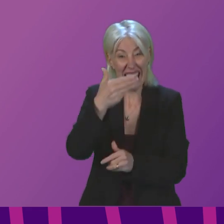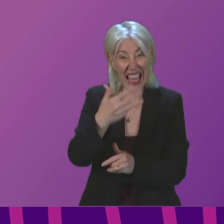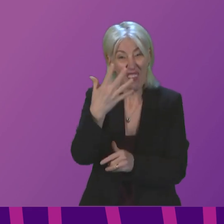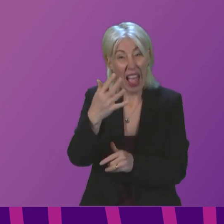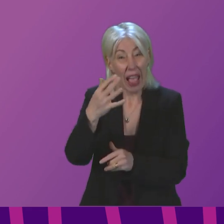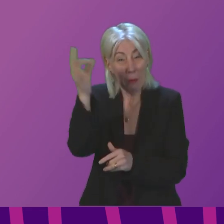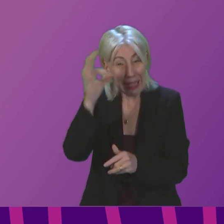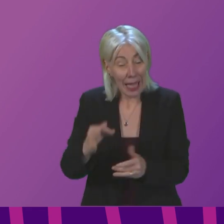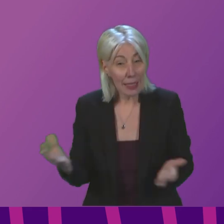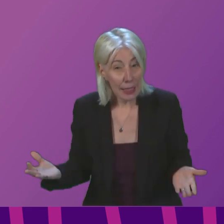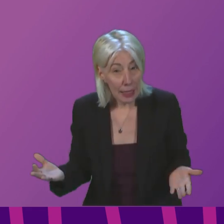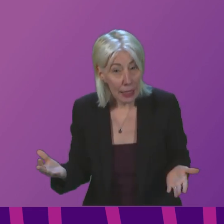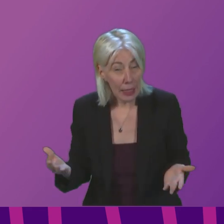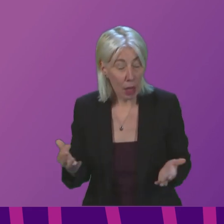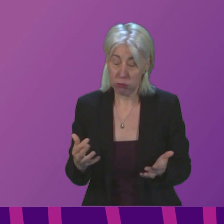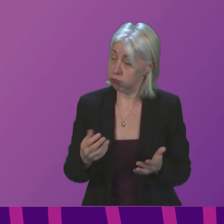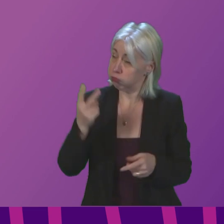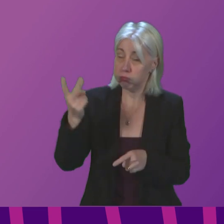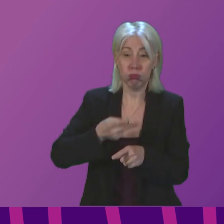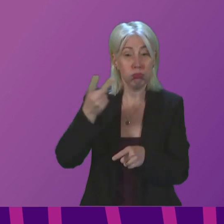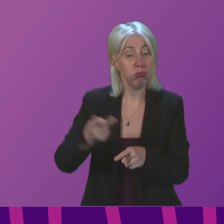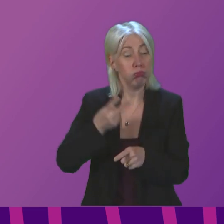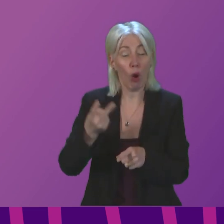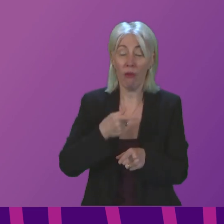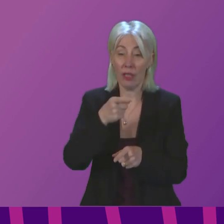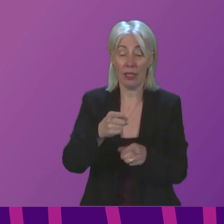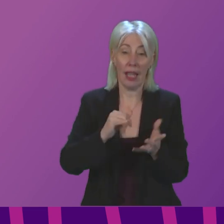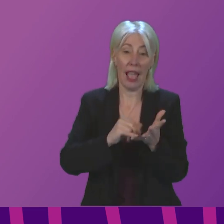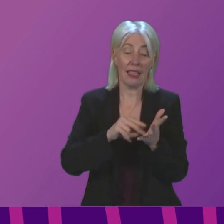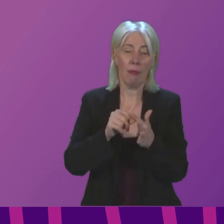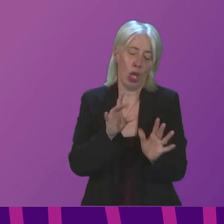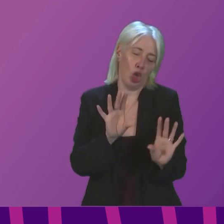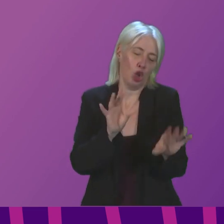cent. Far too often in the Scottish National Party’s soft-touch justice system, criminals